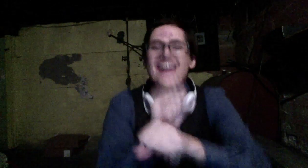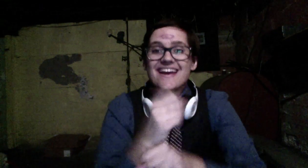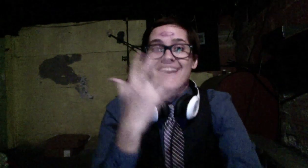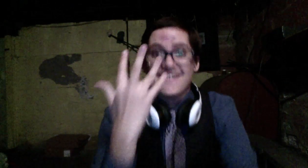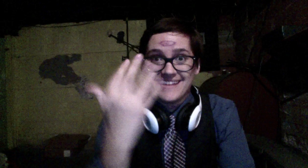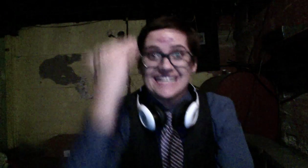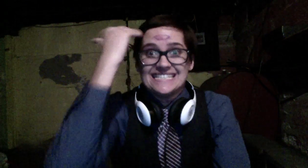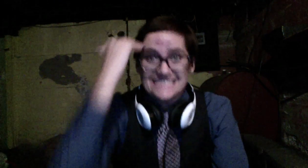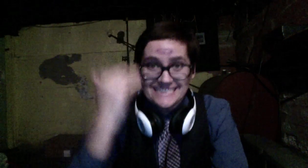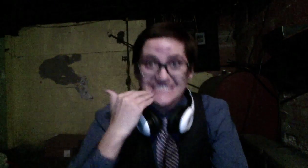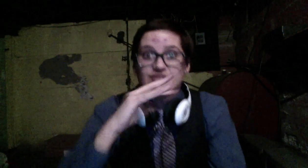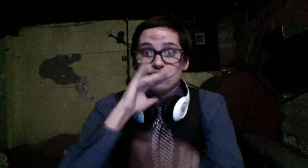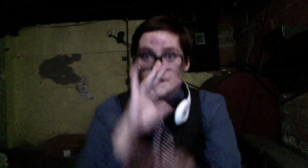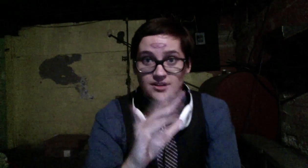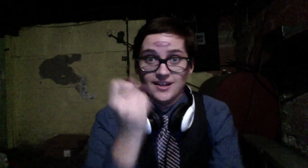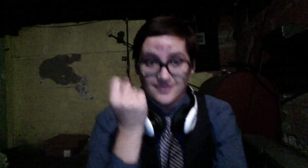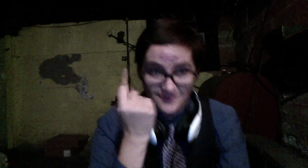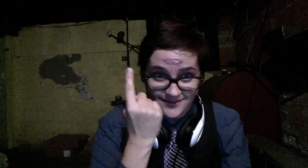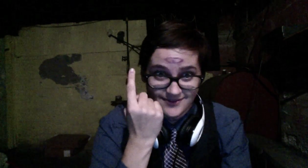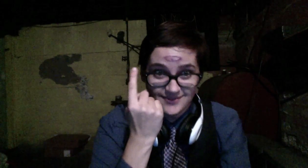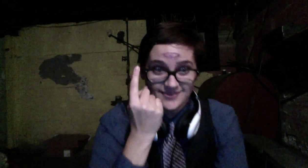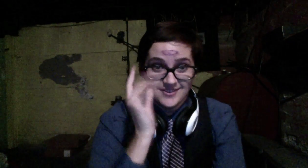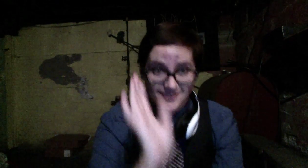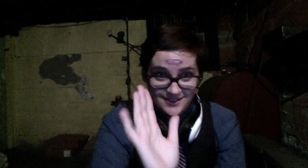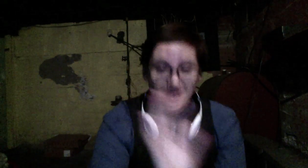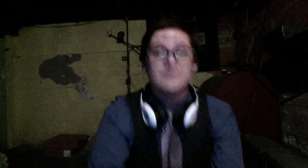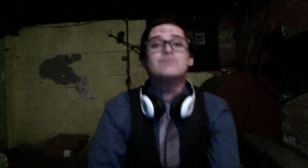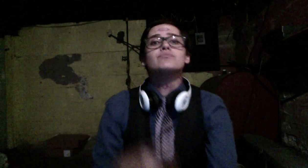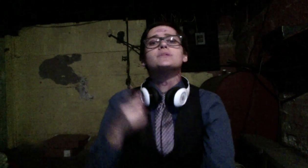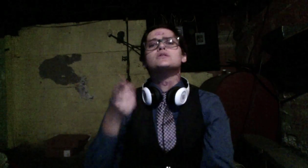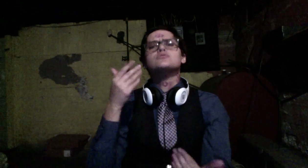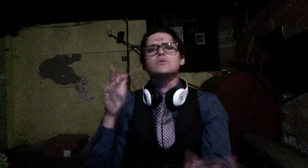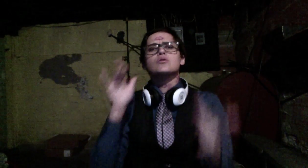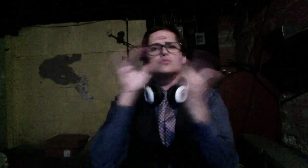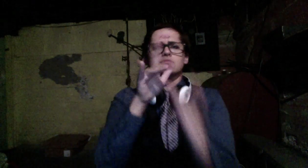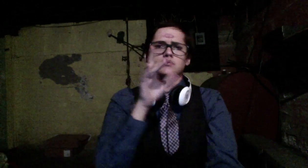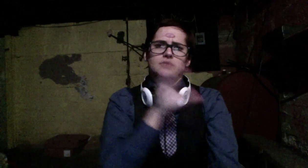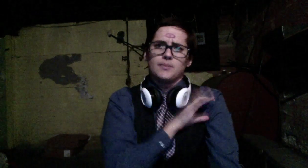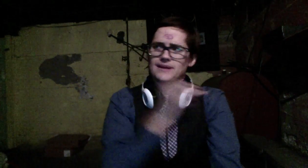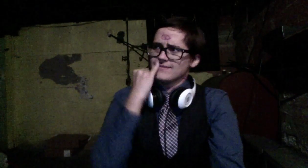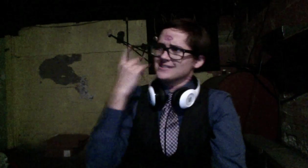ACTUALLY 5 HEAD DRAGON UNDERSTAND SO YOU GO-AHEAD CONTACT COP IF SEE